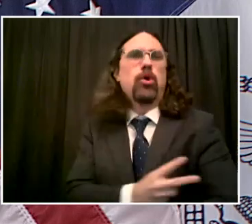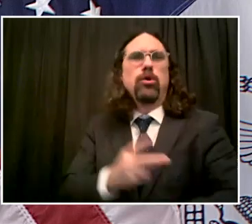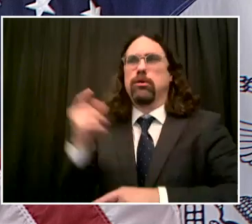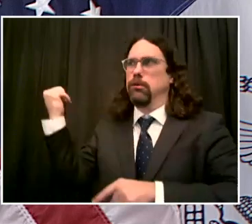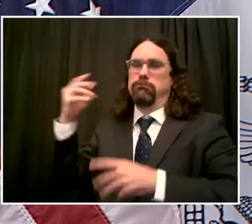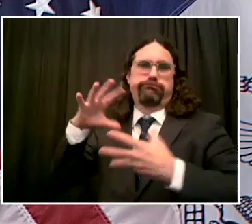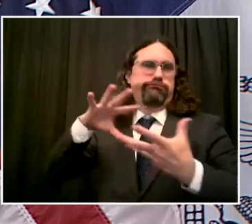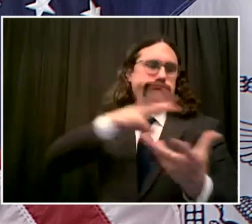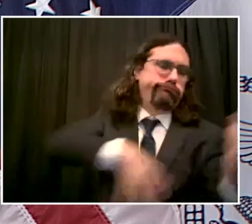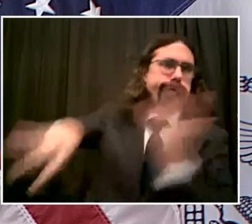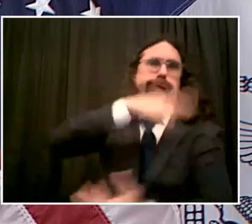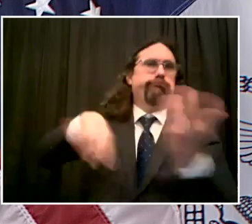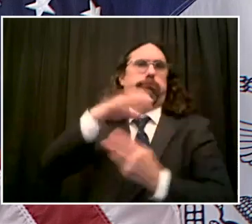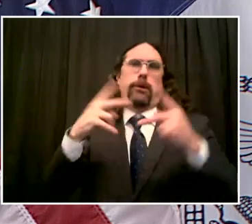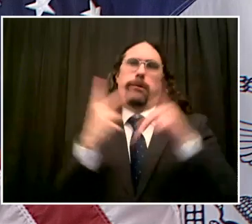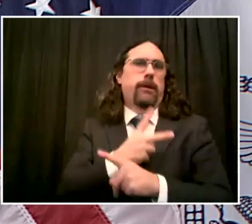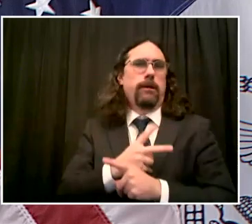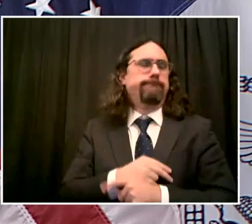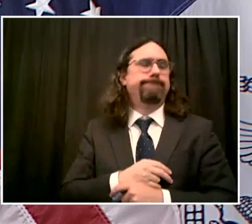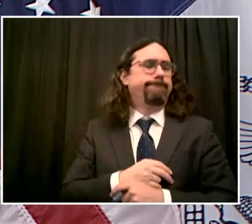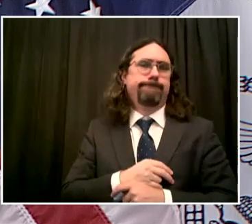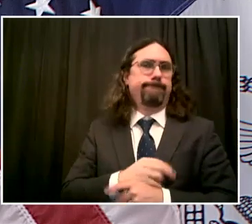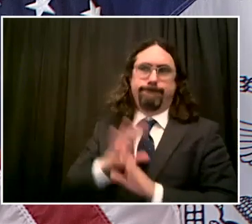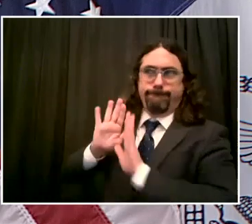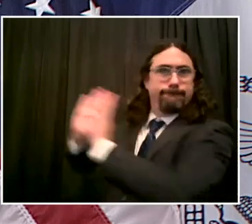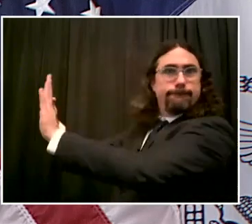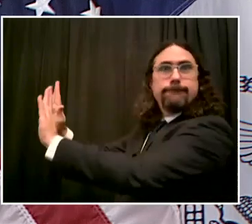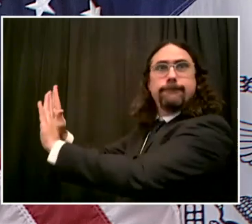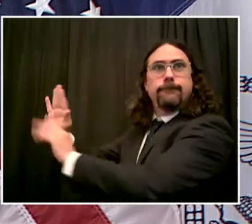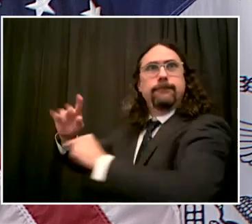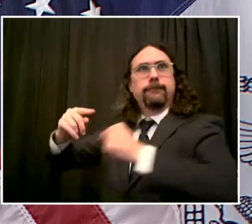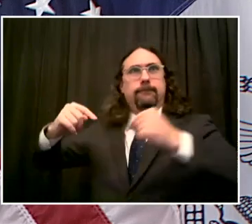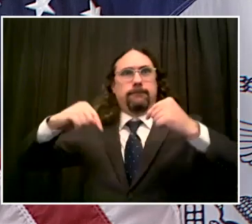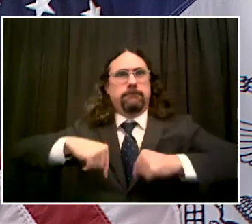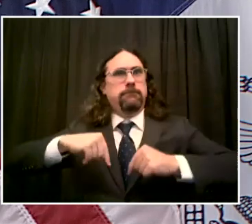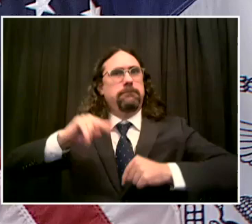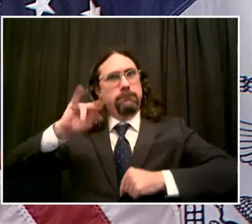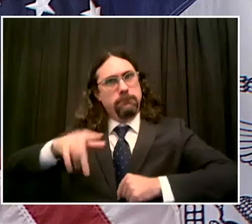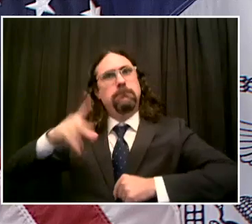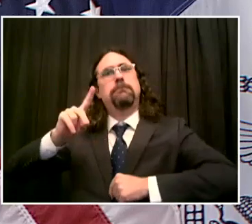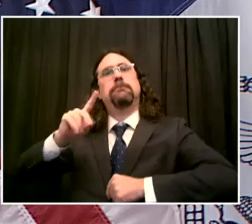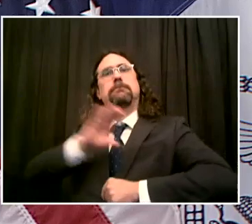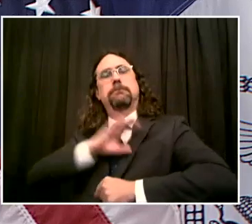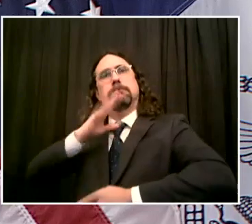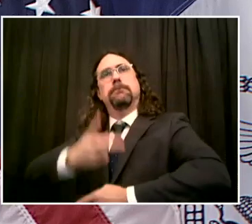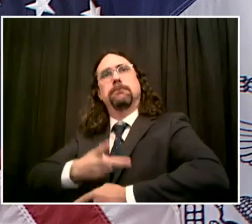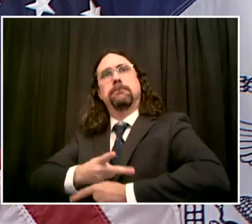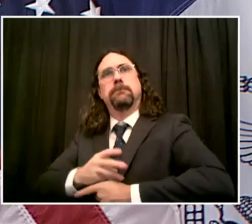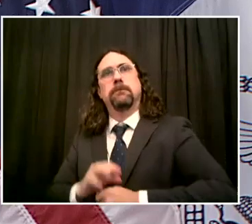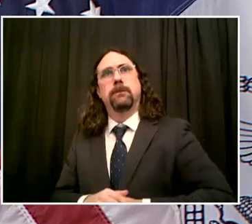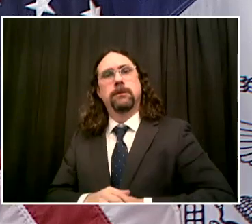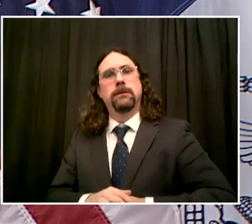DUE RESPECT I'M A LITTLE CONFUSED WHAT YOU THINK WAS HAPPENING SATURDAY NIGHT IN W NE YORK TYCI. NYPD WAS DEALING WITH COMPLEX